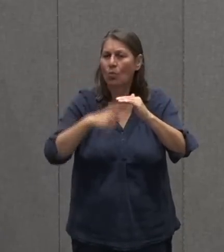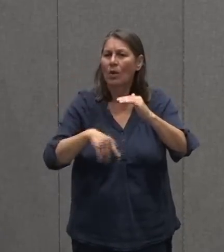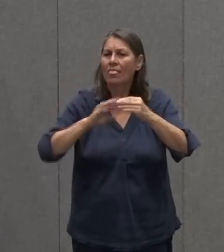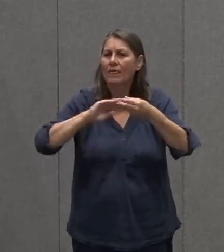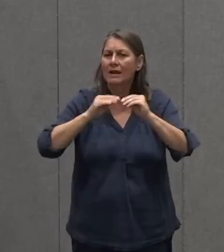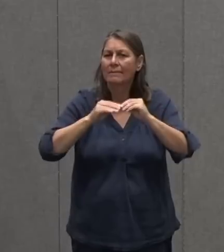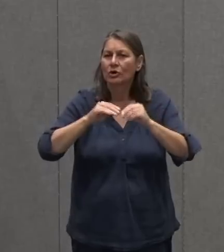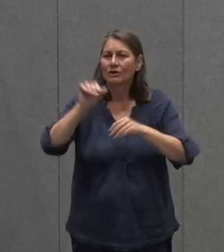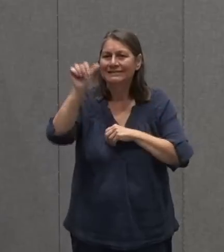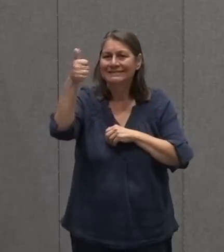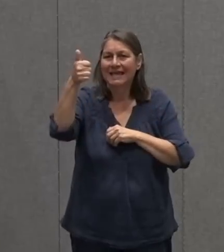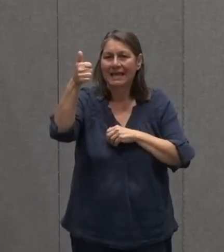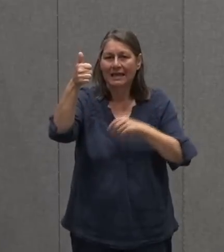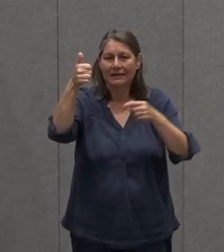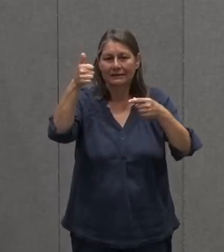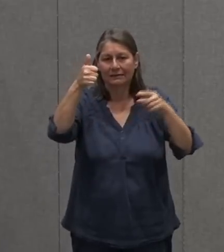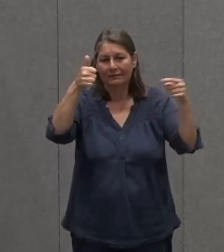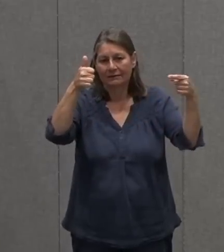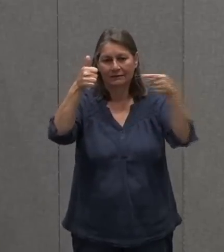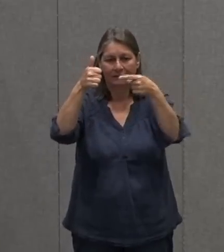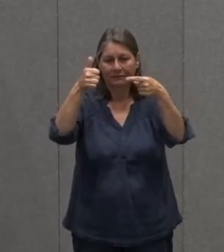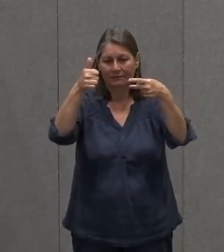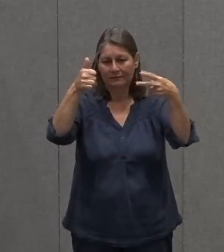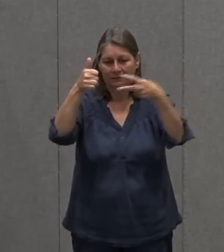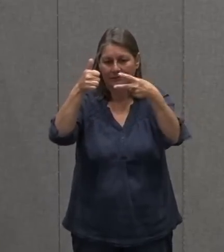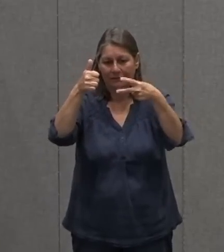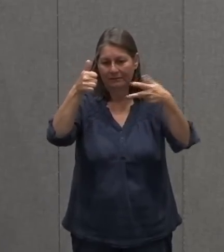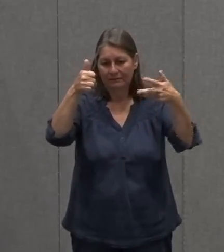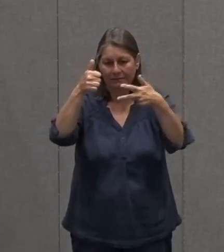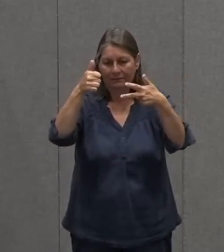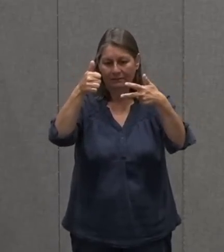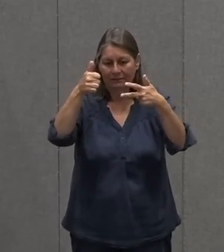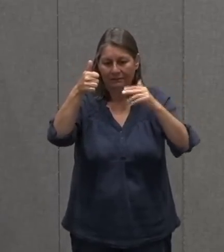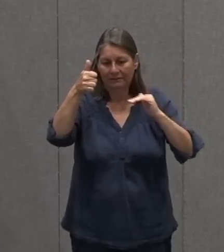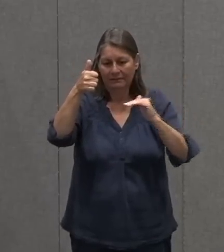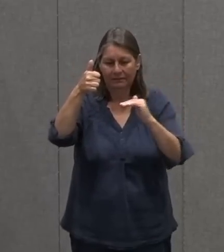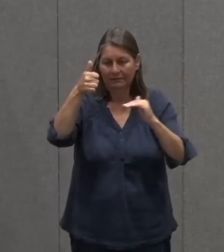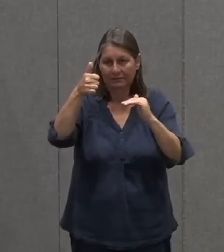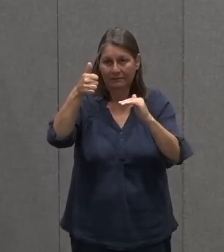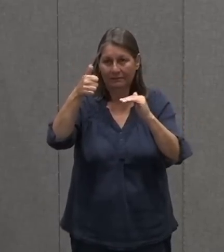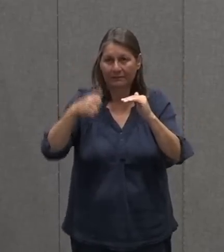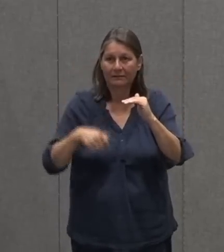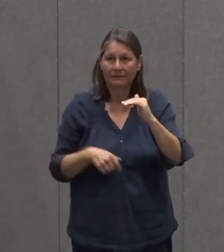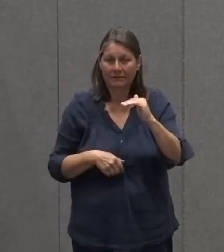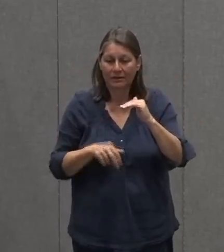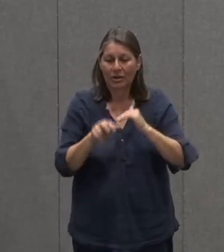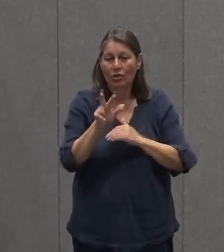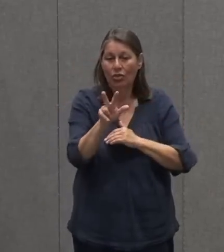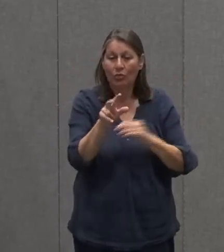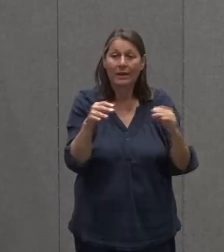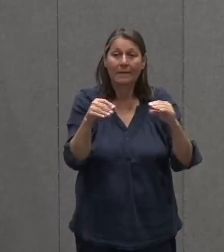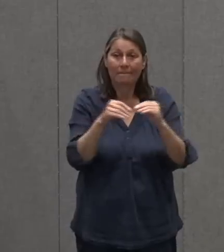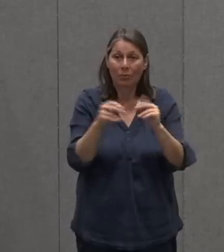So, if we know that three more of them are gonna be playing than reading books than playing the board games,